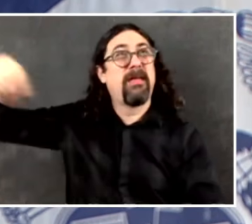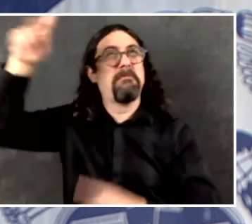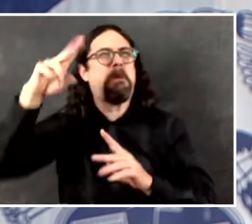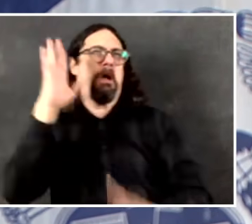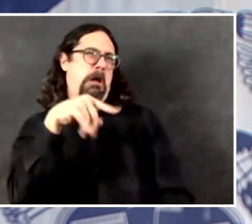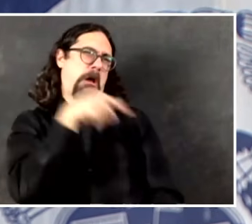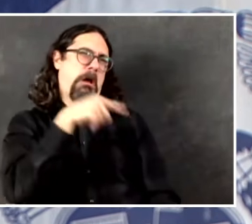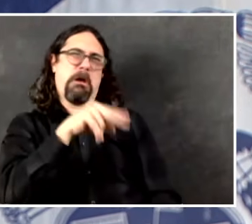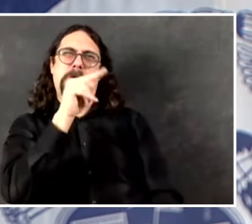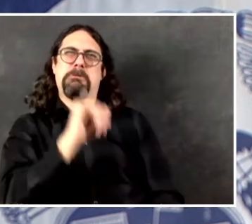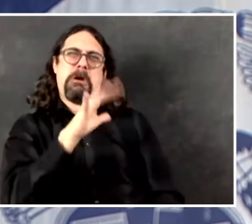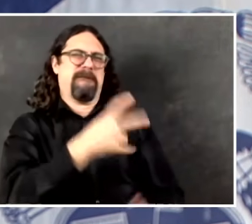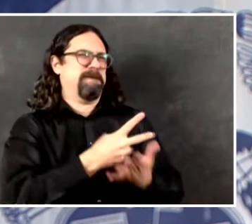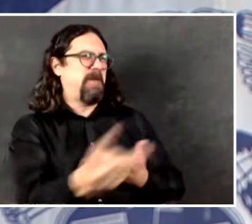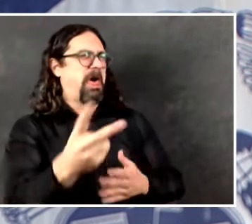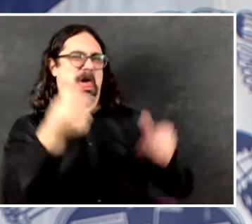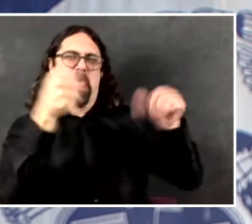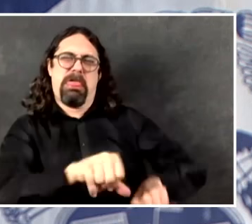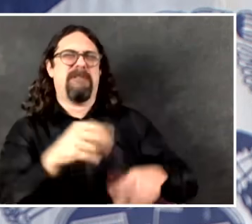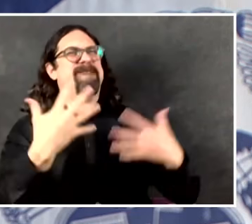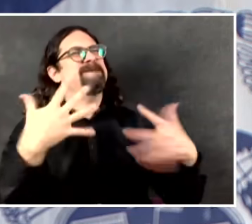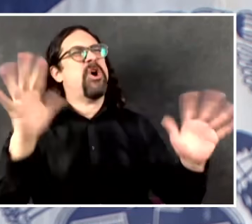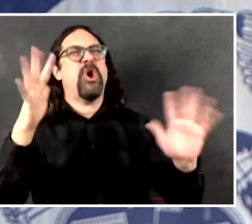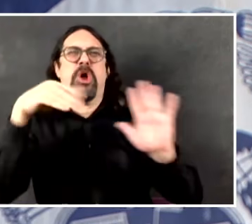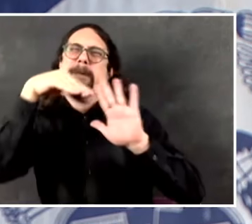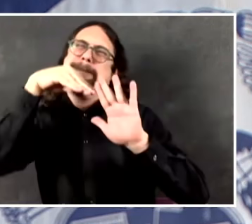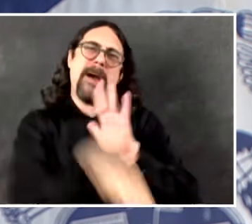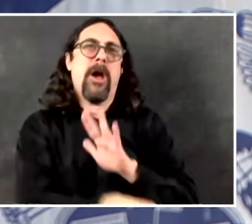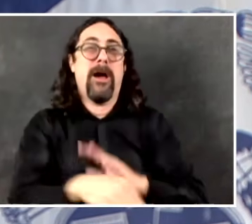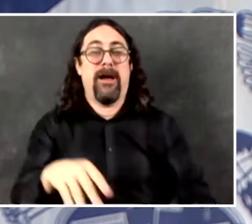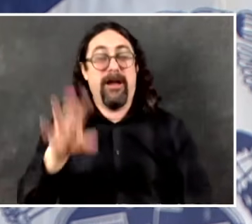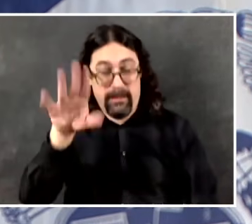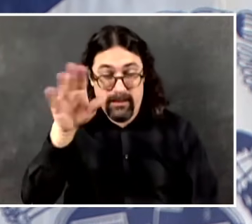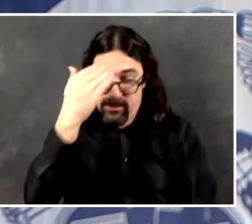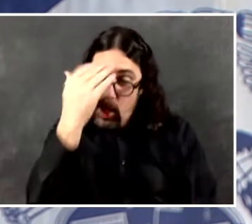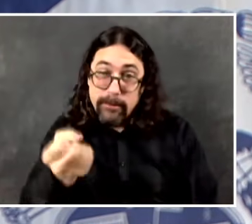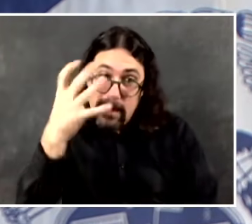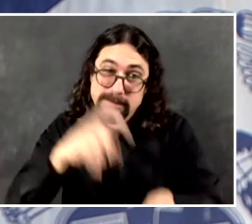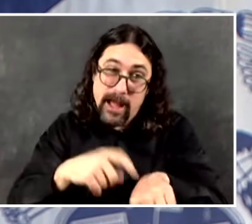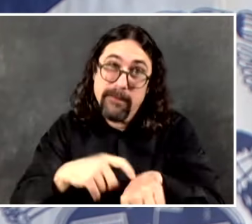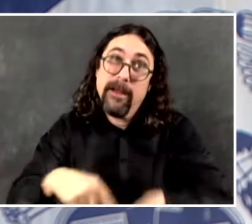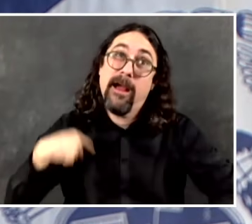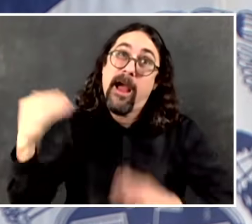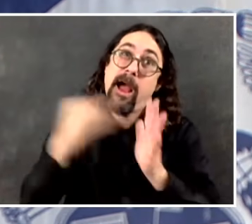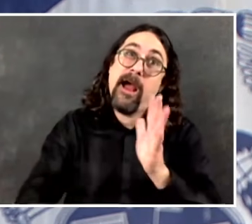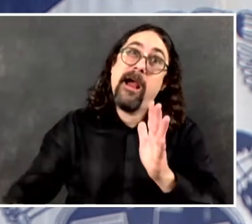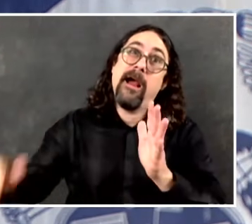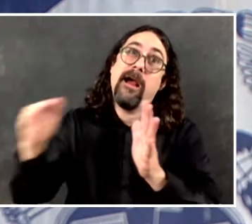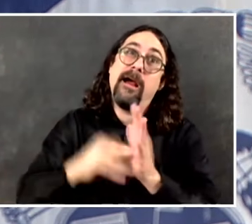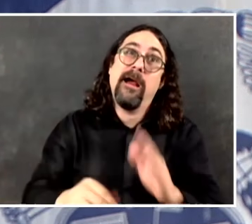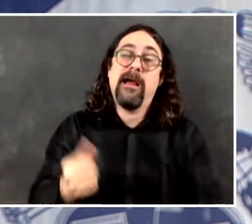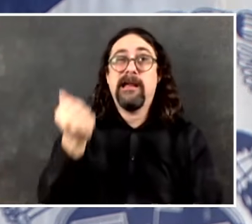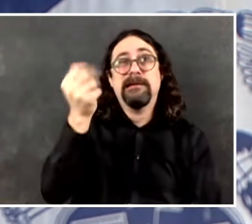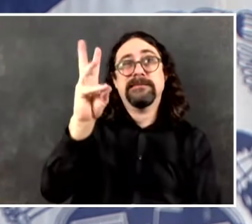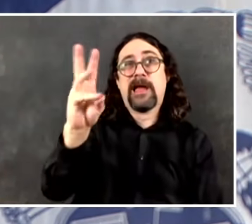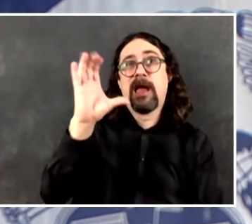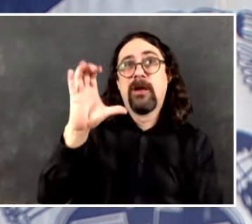THE '70s THE FISCAL CRISES. ALL THE OTHER CHALLENGES WE FACED. THIS CITY WAS WRITTEN OFF MORE